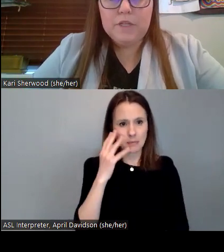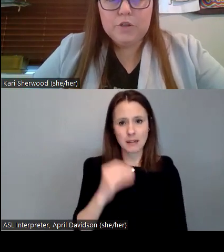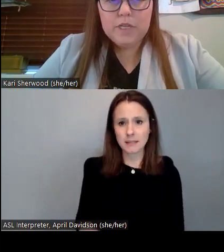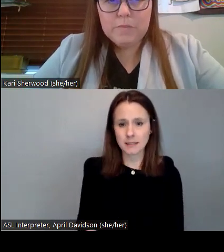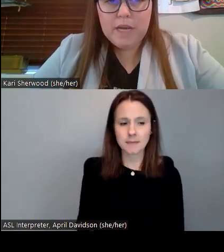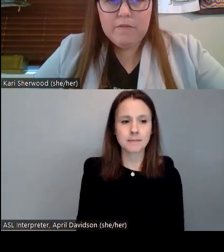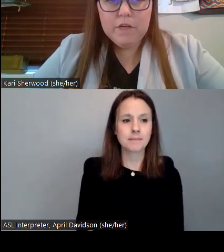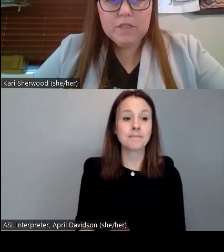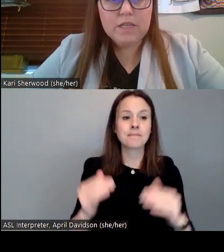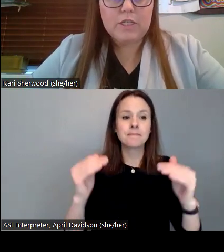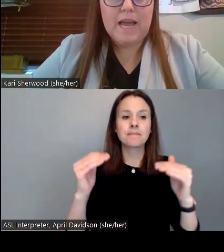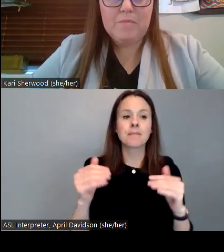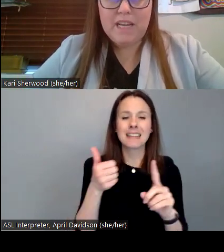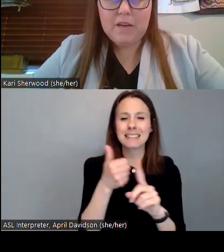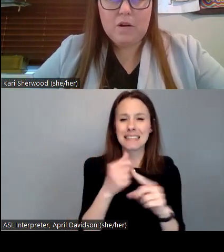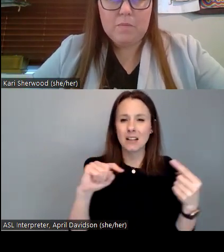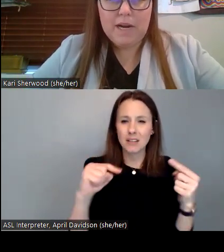Self-injurious behavior such as head banging, arm biting